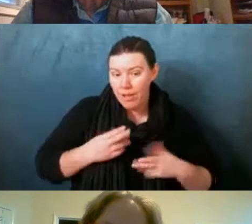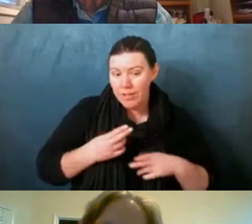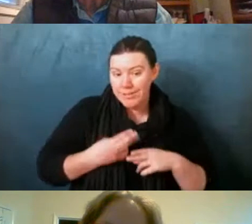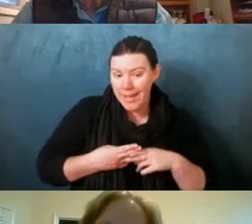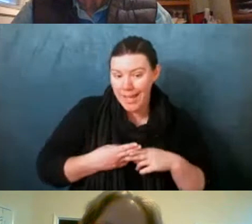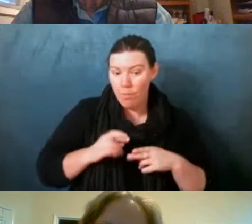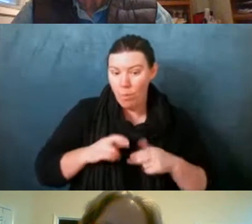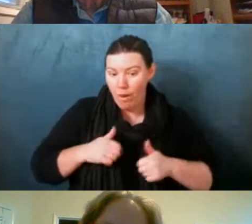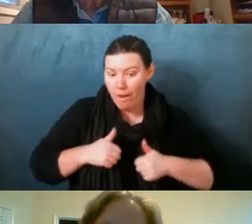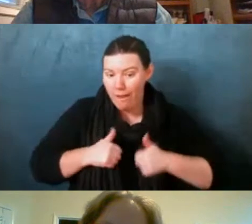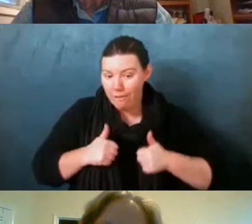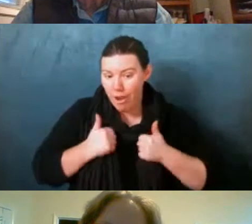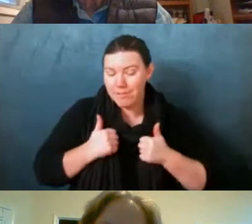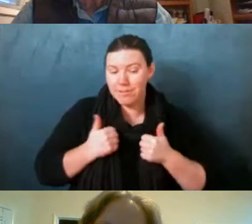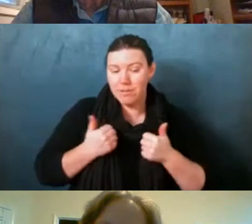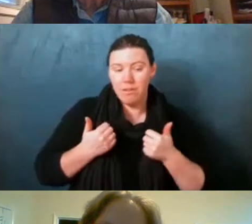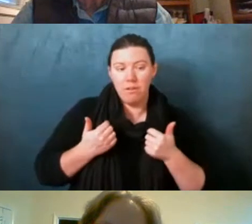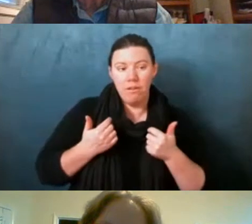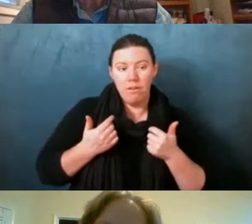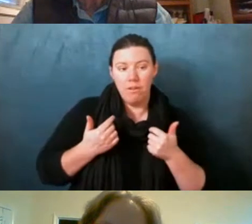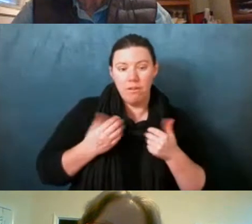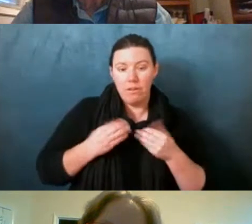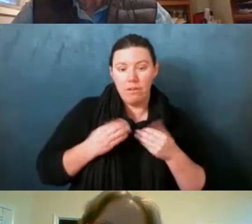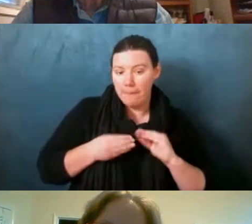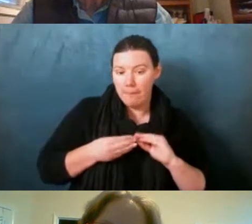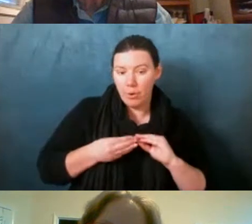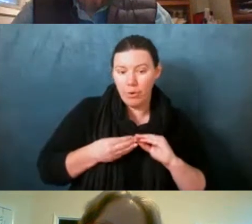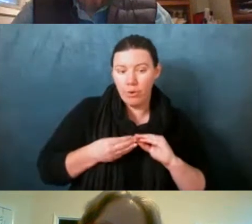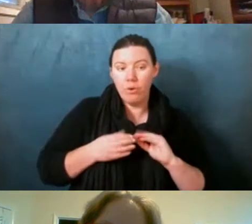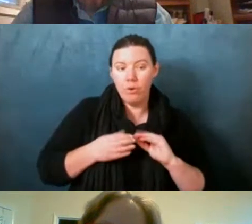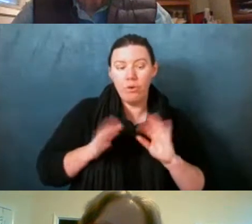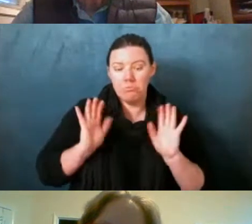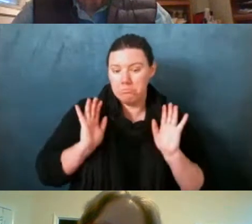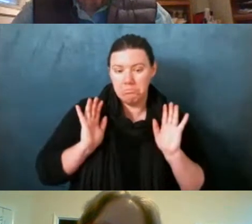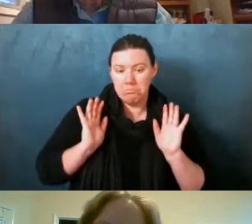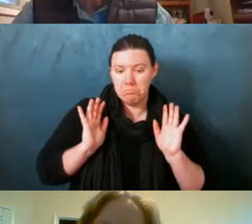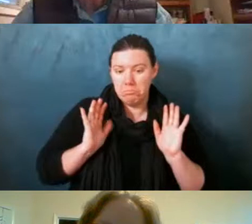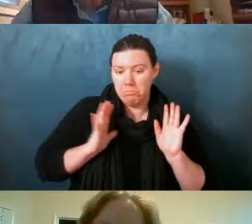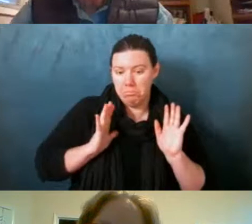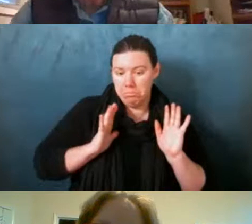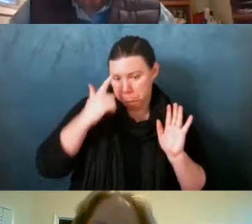to guarantee that identity. This survey and the answers